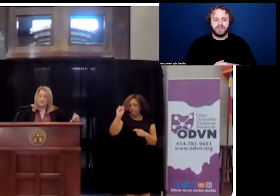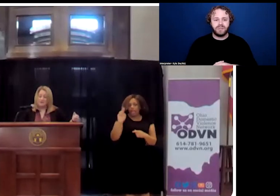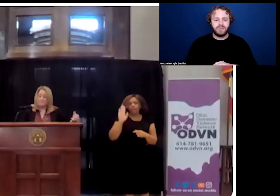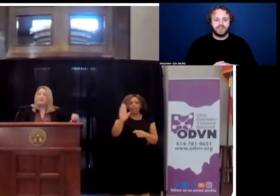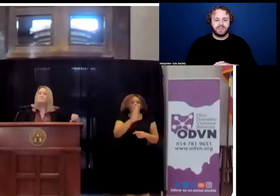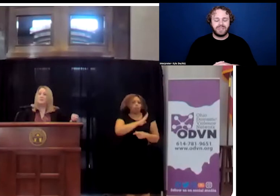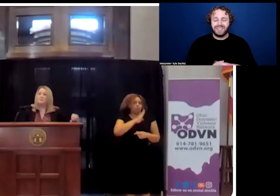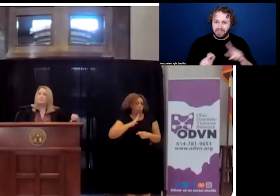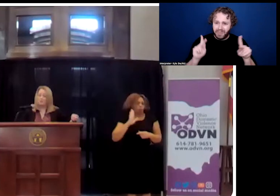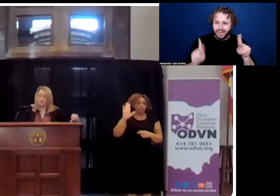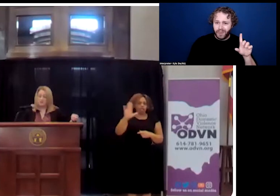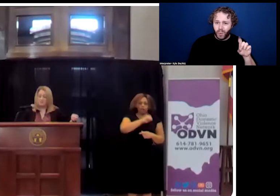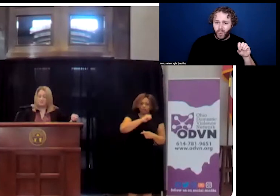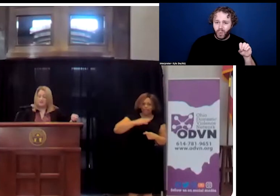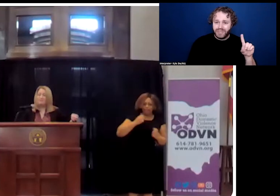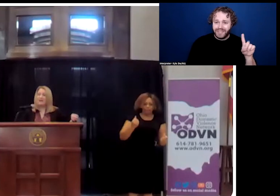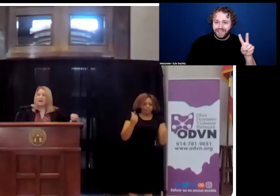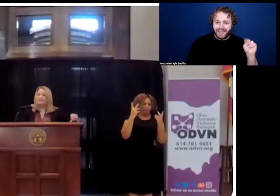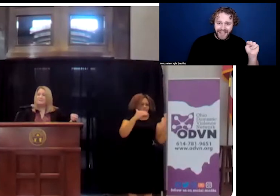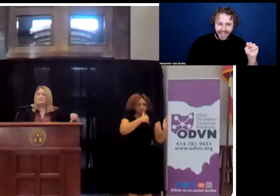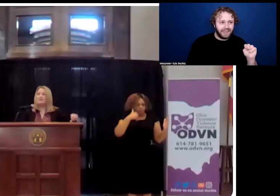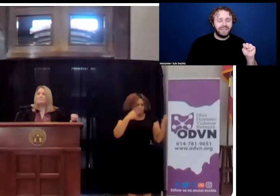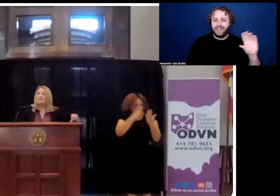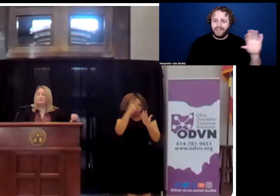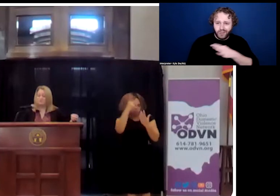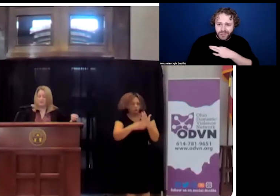and the many member programs have guided me and mentored me.